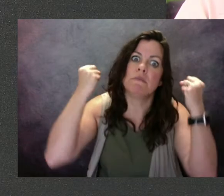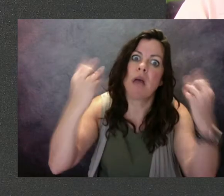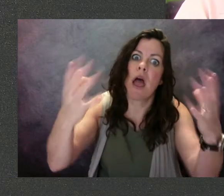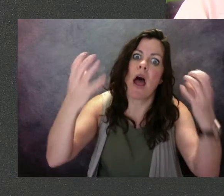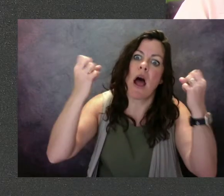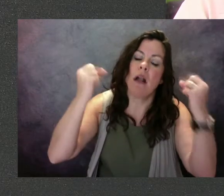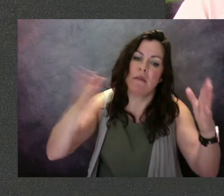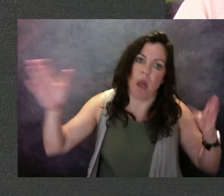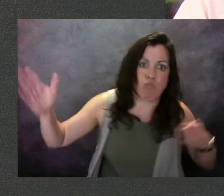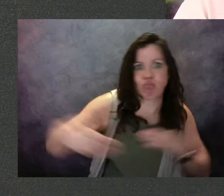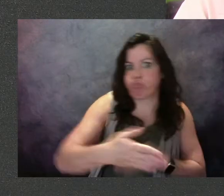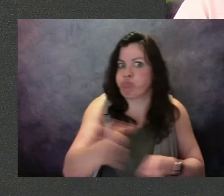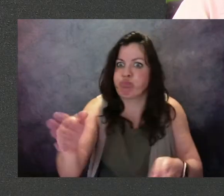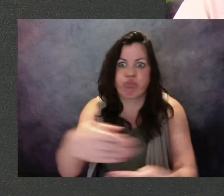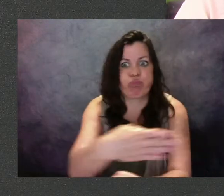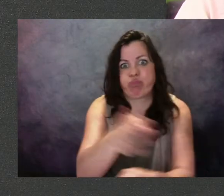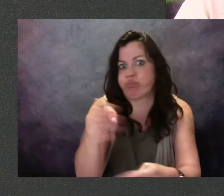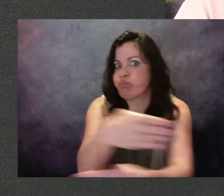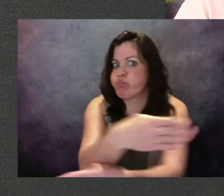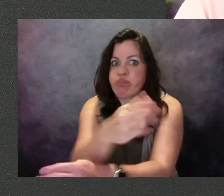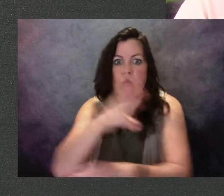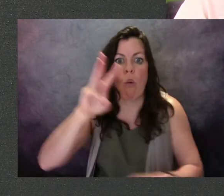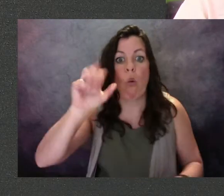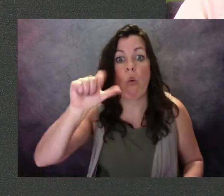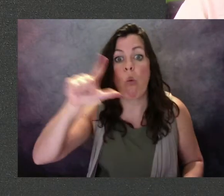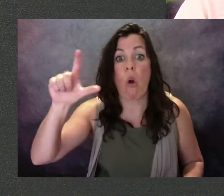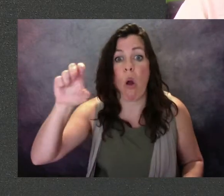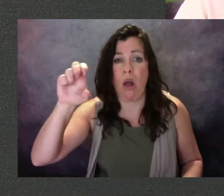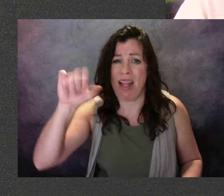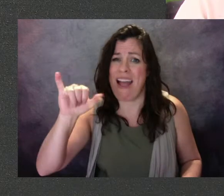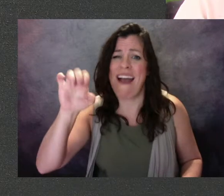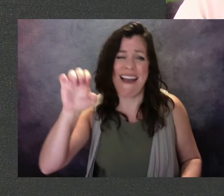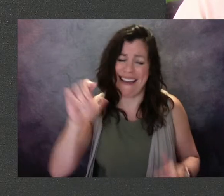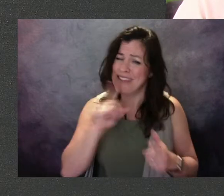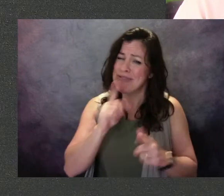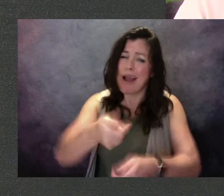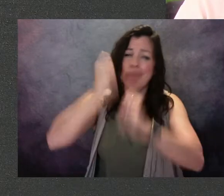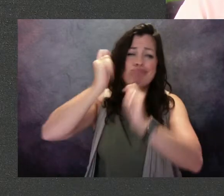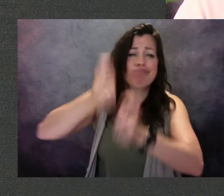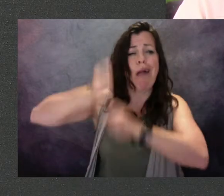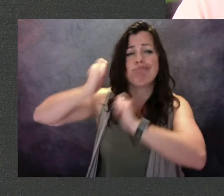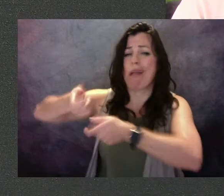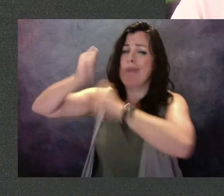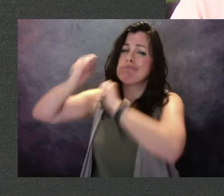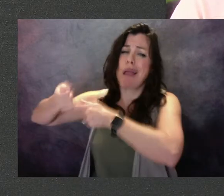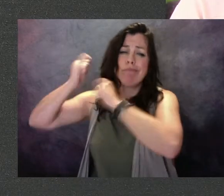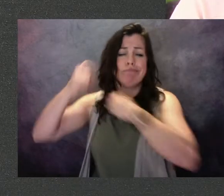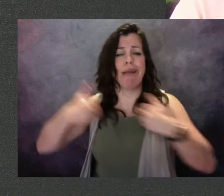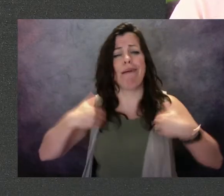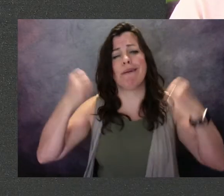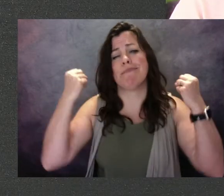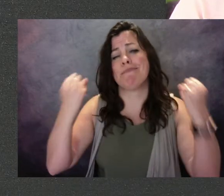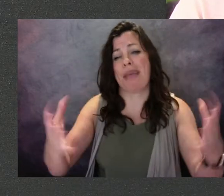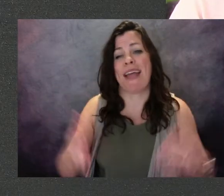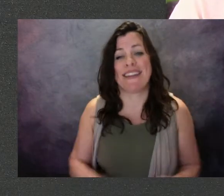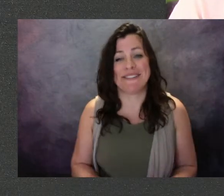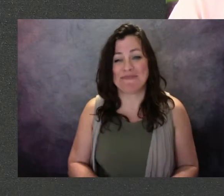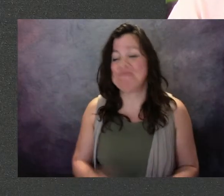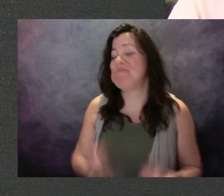than any time ever in history. That's really exciting. Mhmm. Well, we do appreciate you coming by and sharing your knowledge.